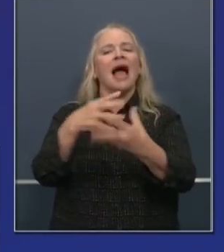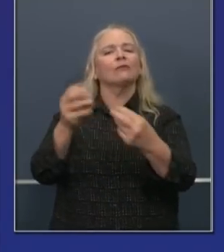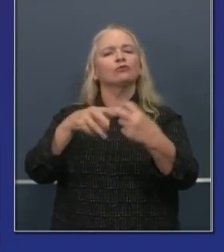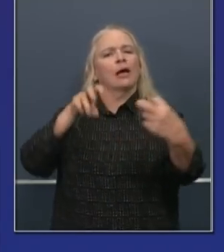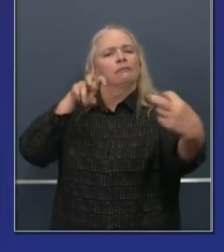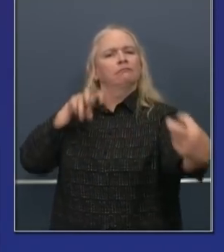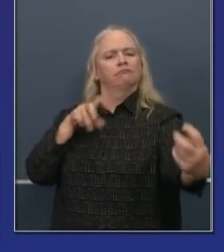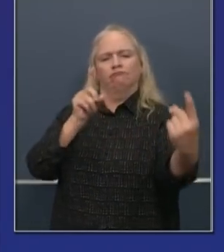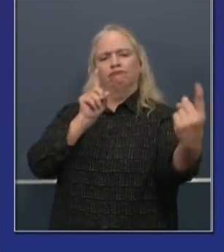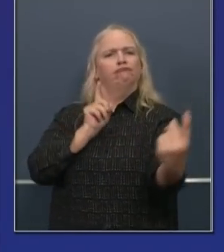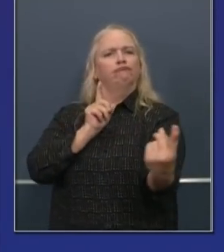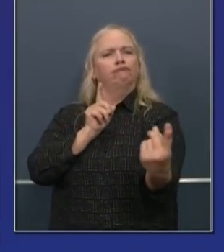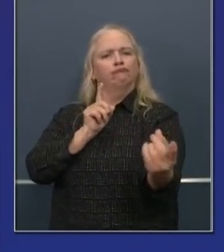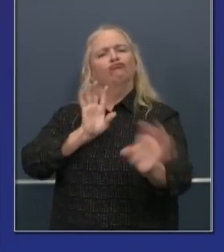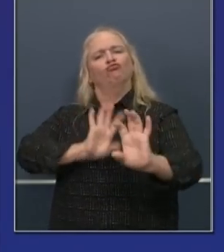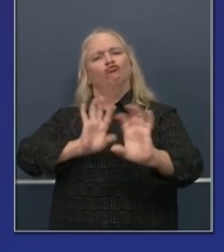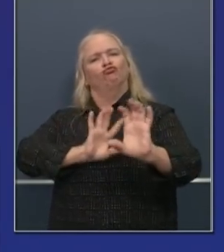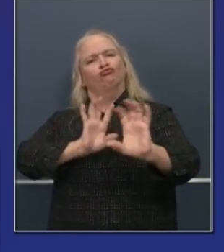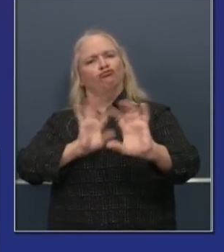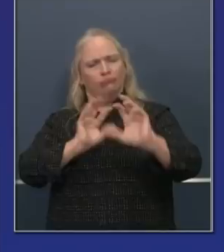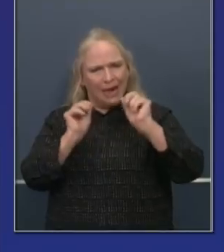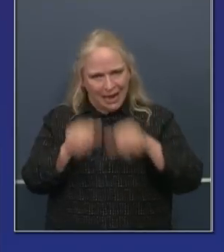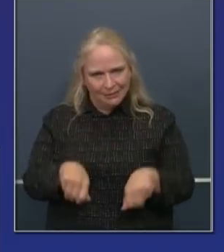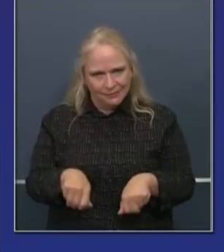IF YOU DO MIX IT IS SO